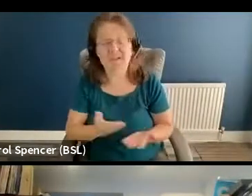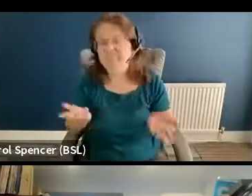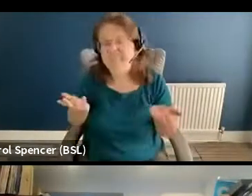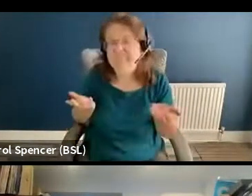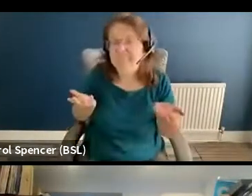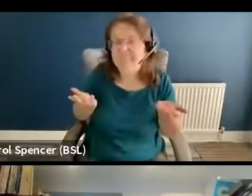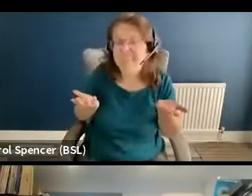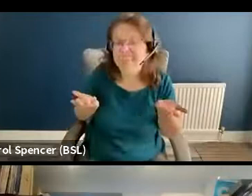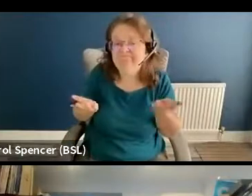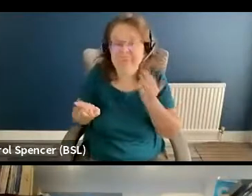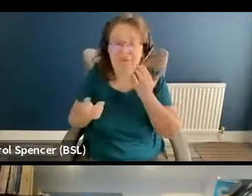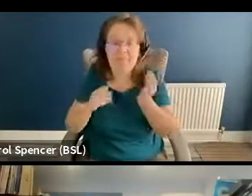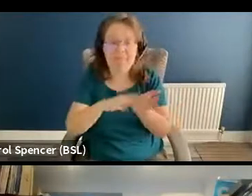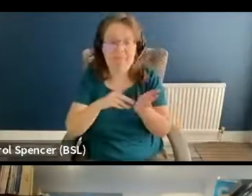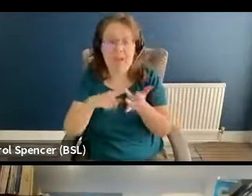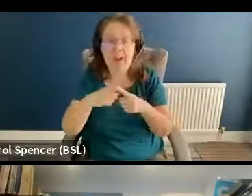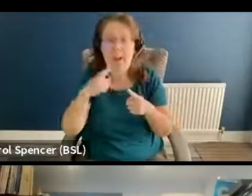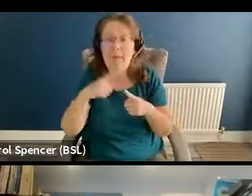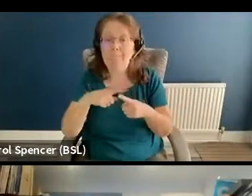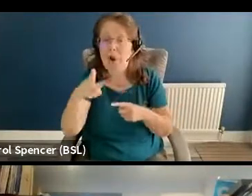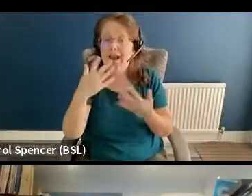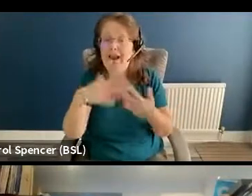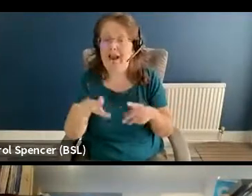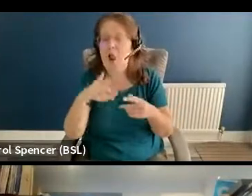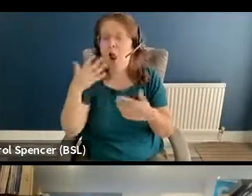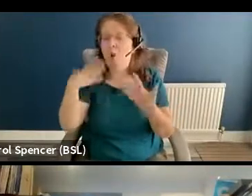I can see you've answered one. I want to go to some of the audience questions. I can see